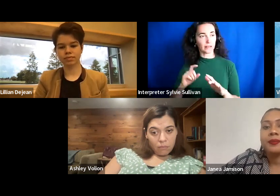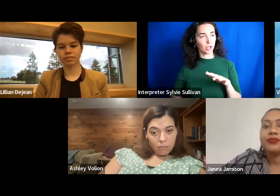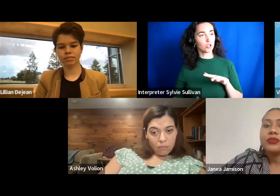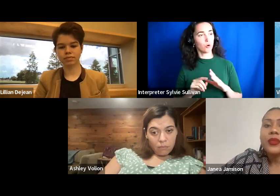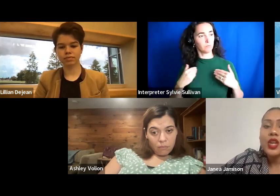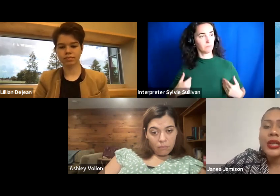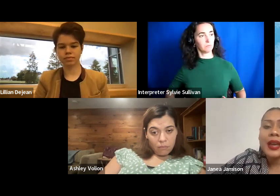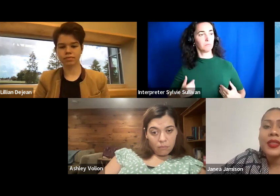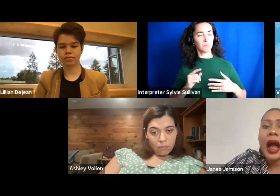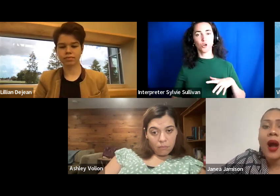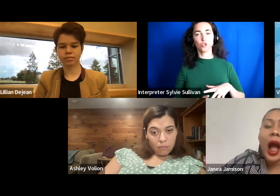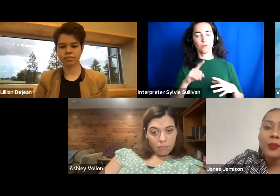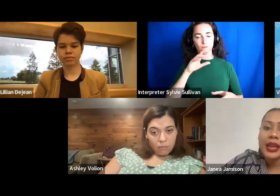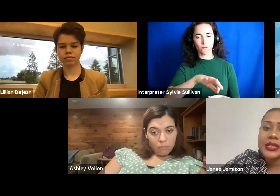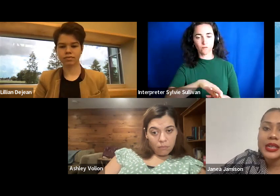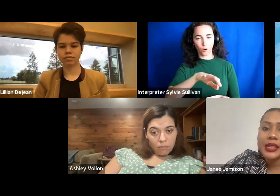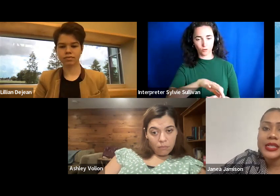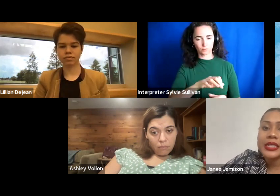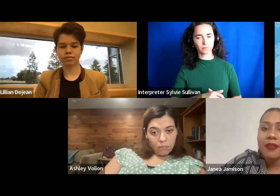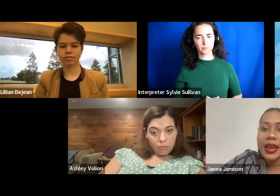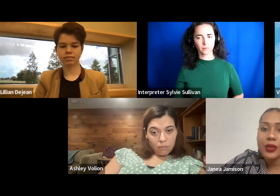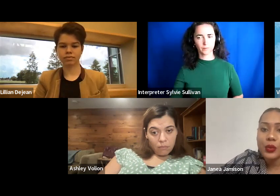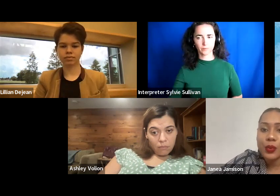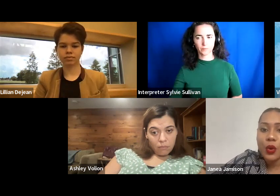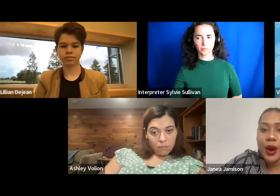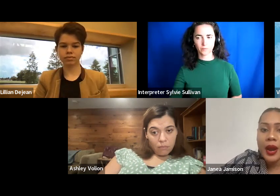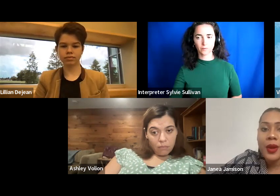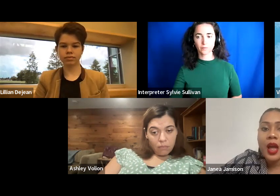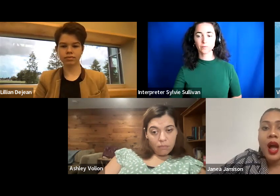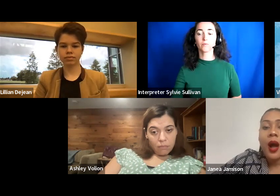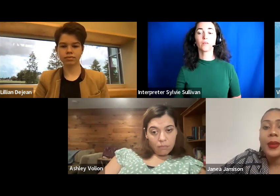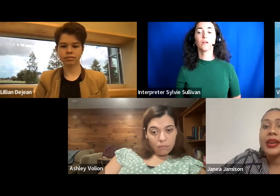And then you look at how complex it is to navigate through the program.